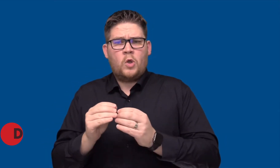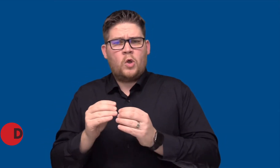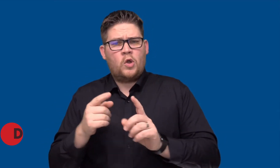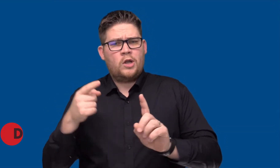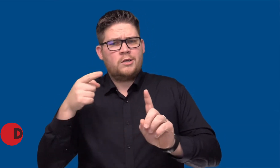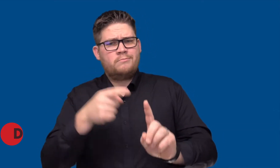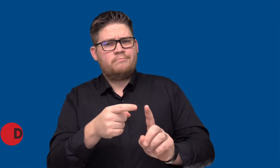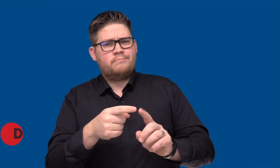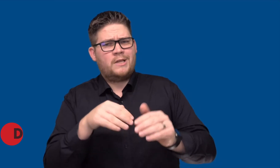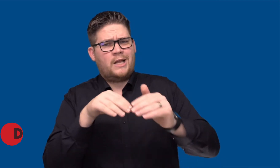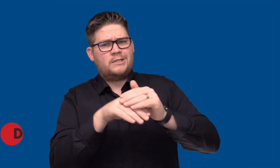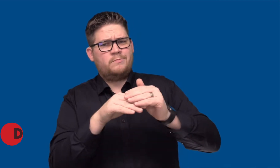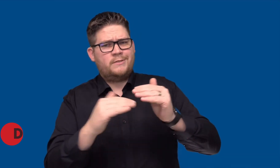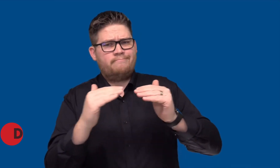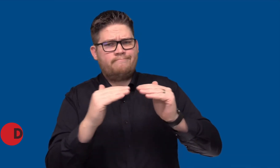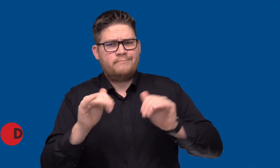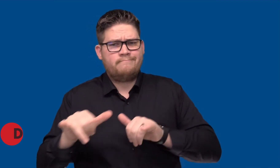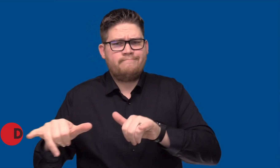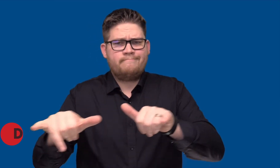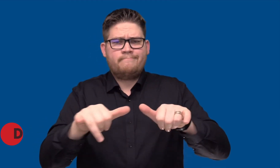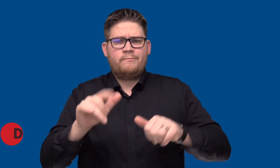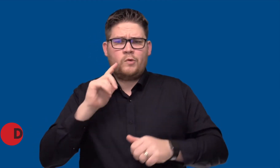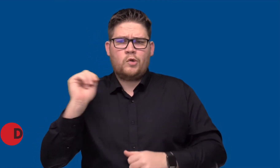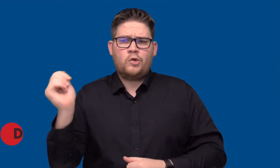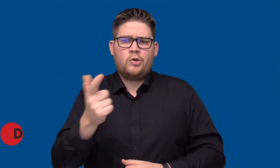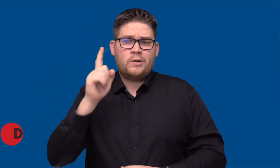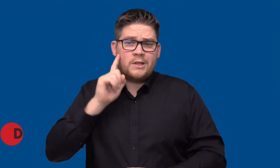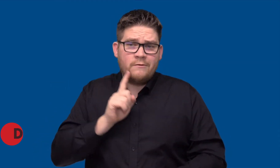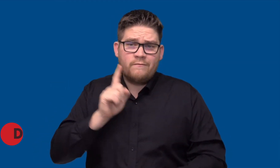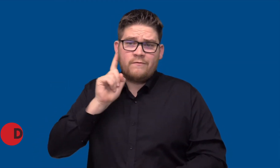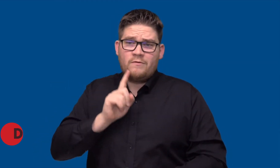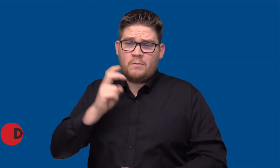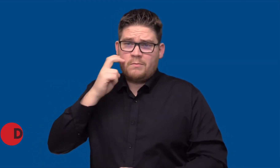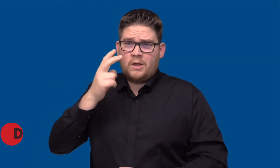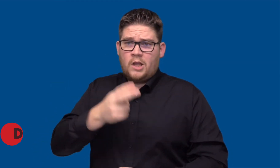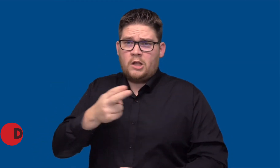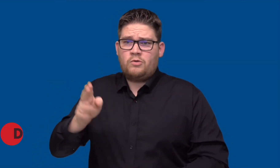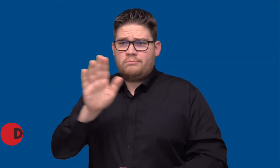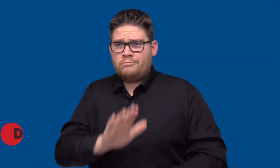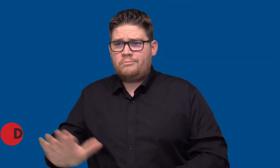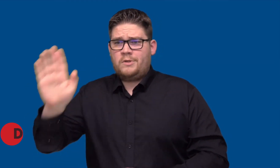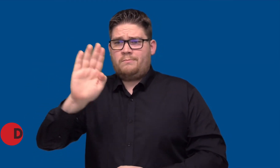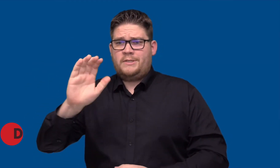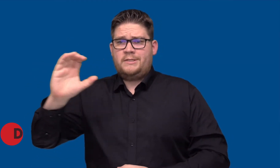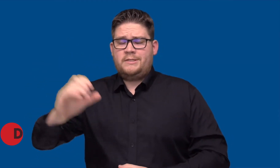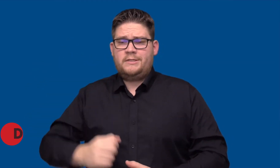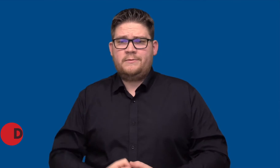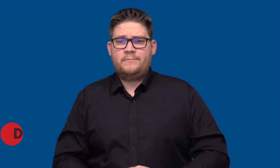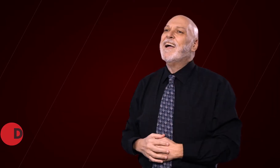to advocate more awareness and targeted accessibility for all Deaf, Deaf-Blind and Hard of Hearing across British Columbia.